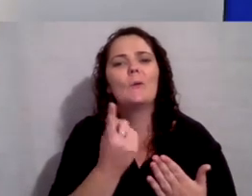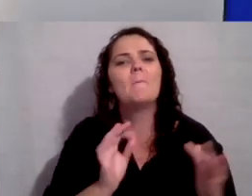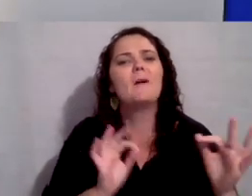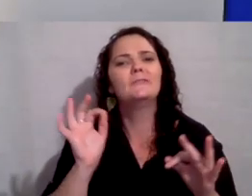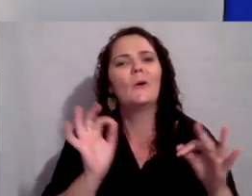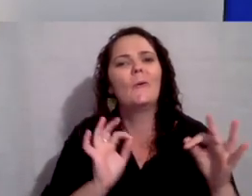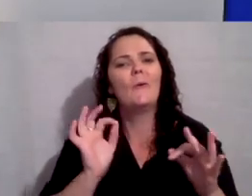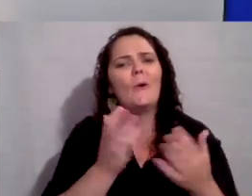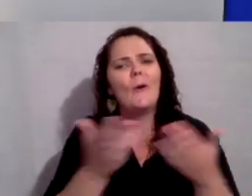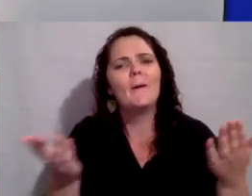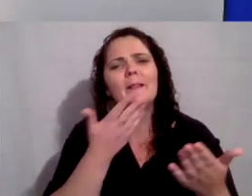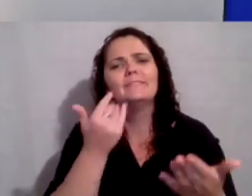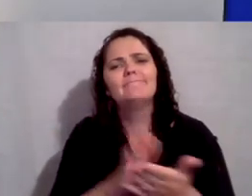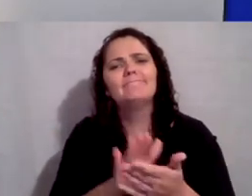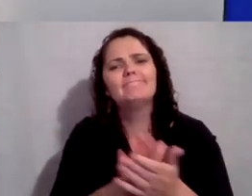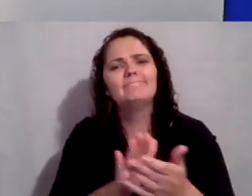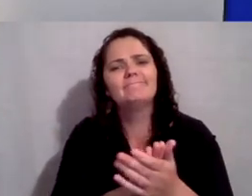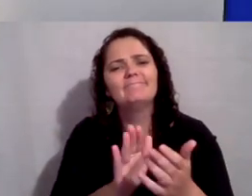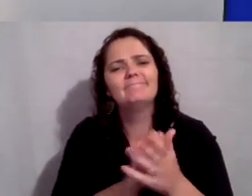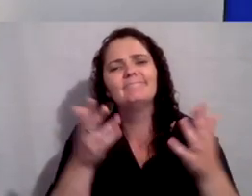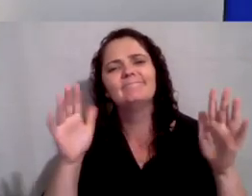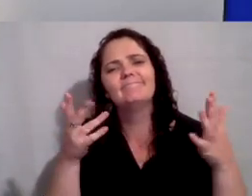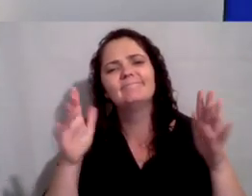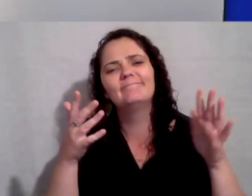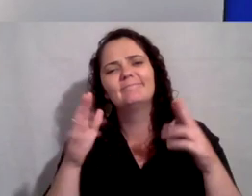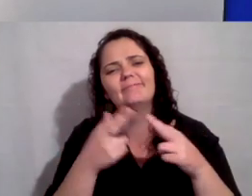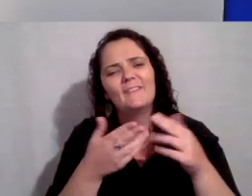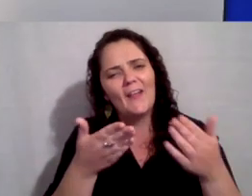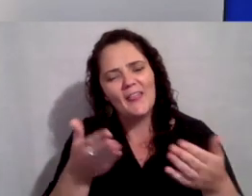are at home, if you could please join me in thanking Atticus and Rachel,